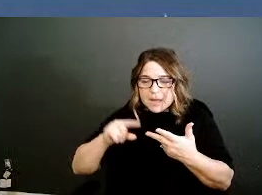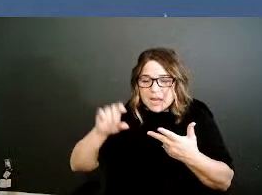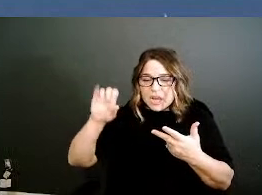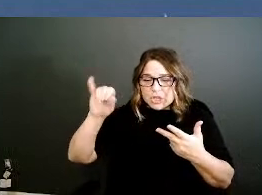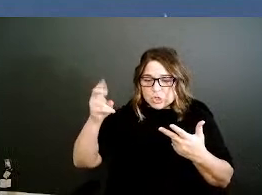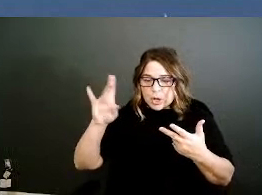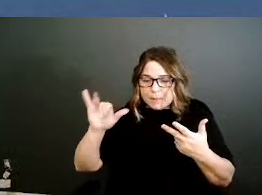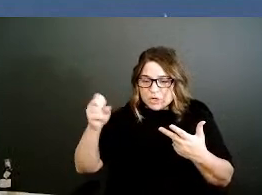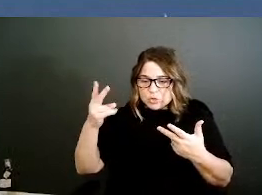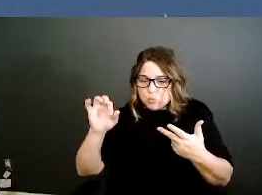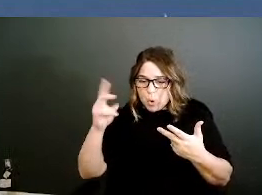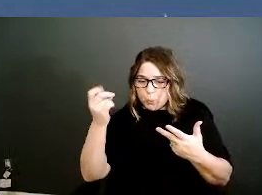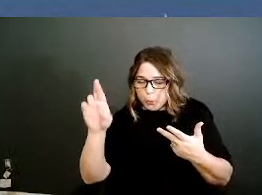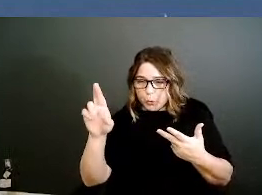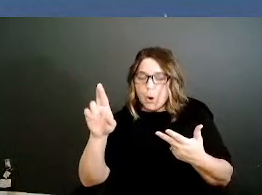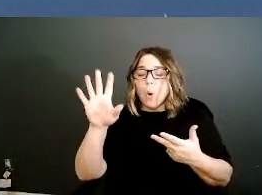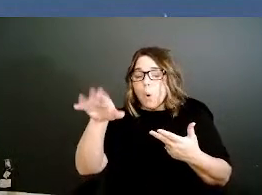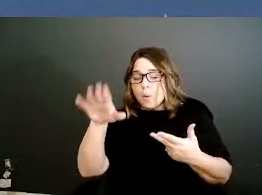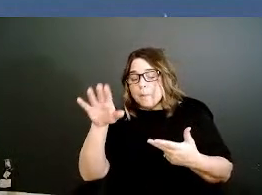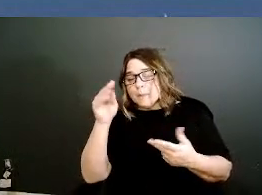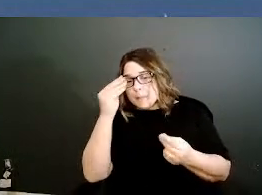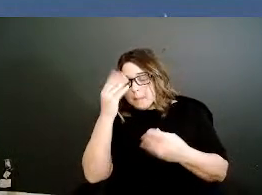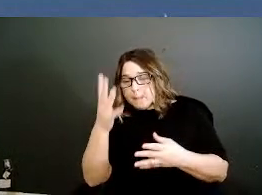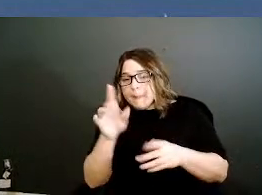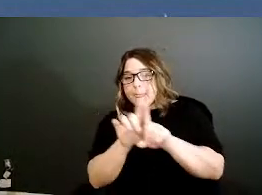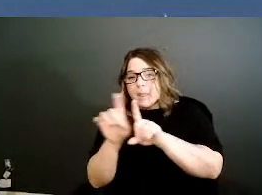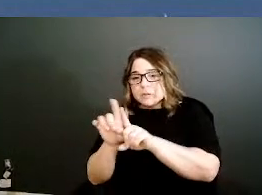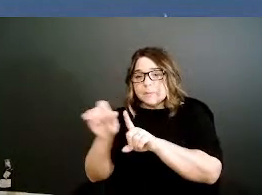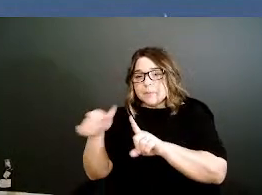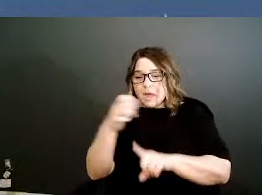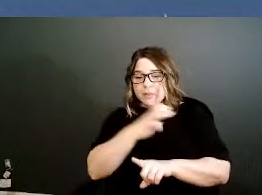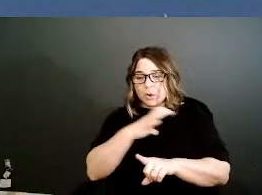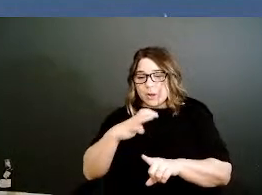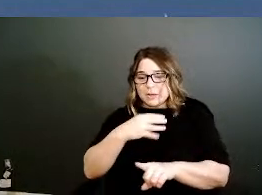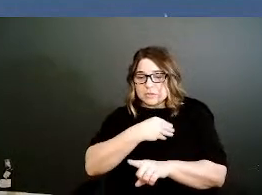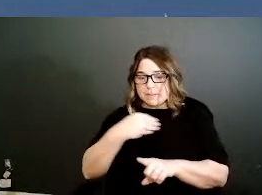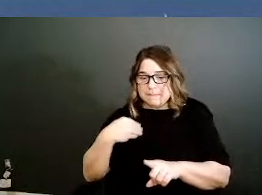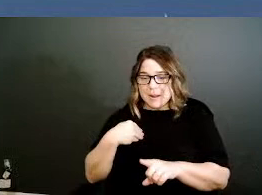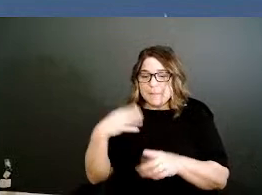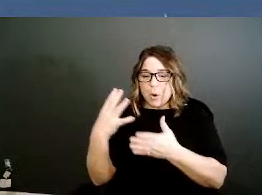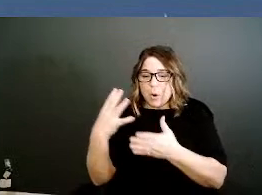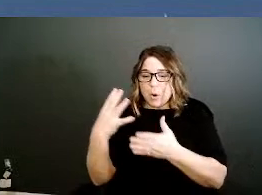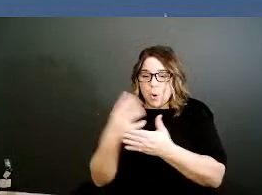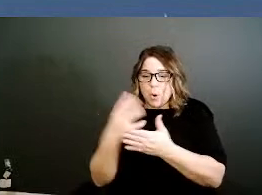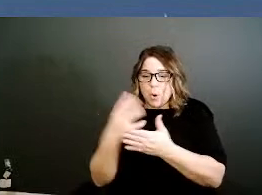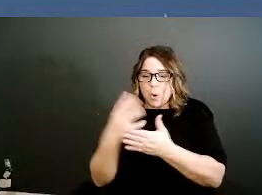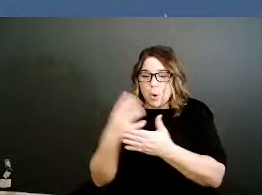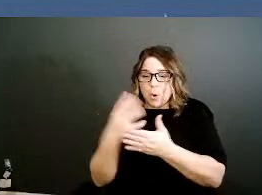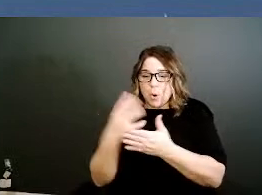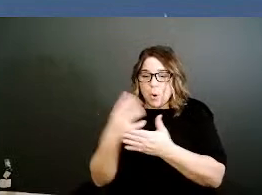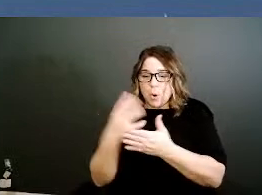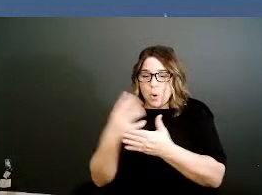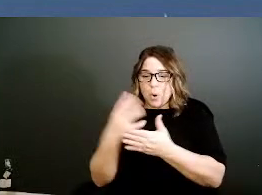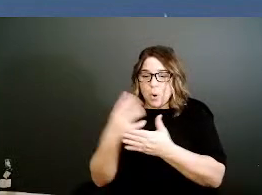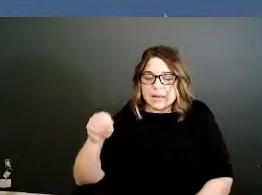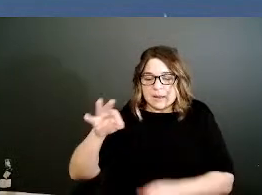WE NEED TO SUPPORT THE INCREASE IN THE MPD BUDGET THAT MAYOR FREY HAS PROVIDED BECAUSE THE